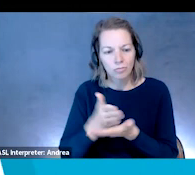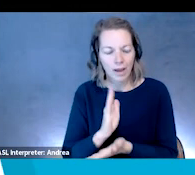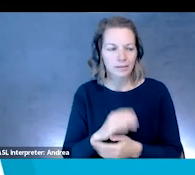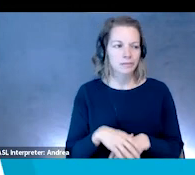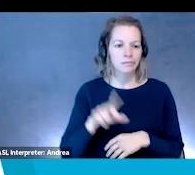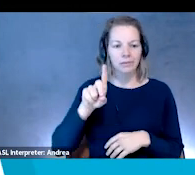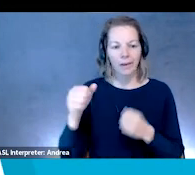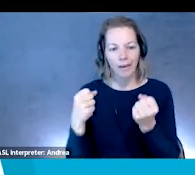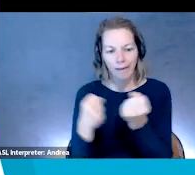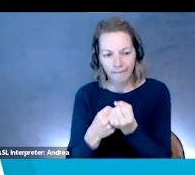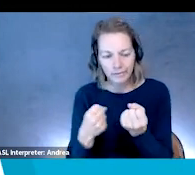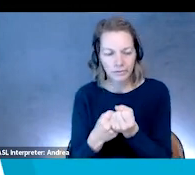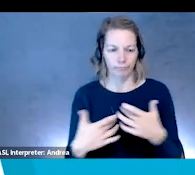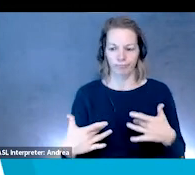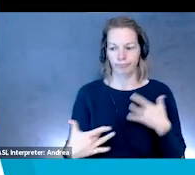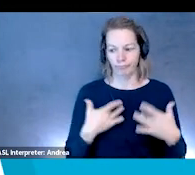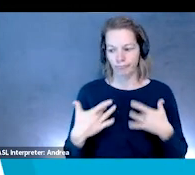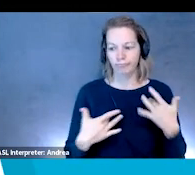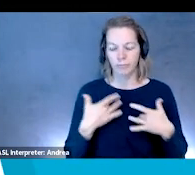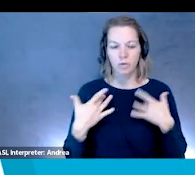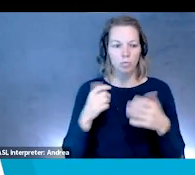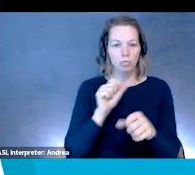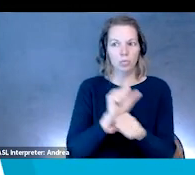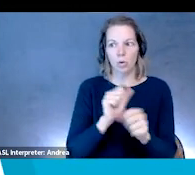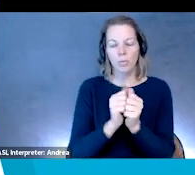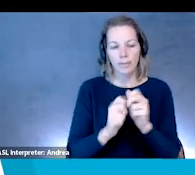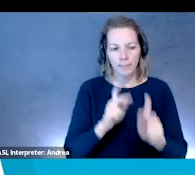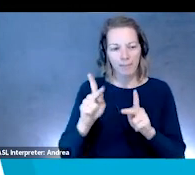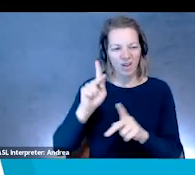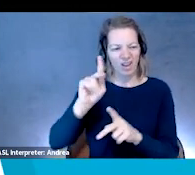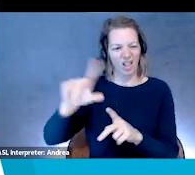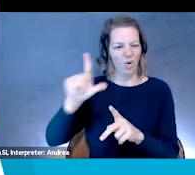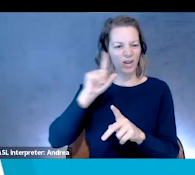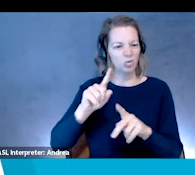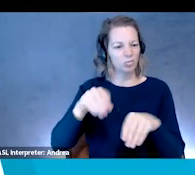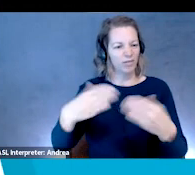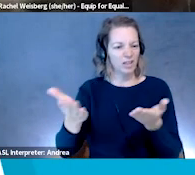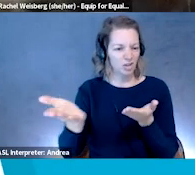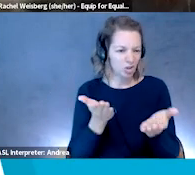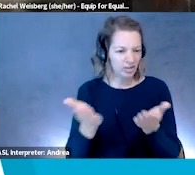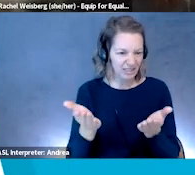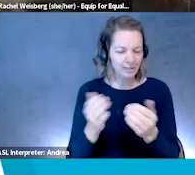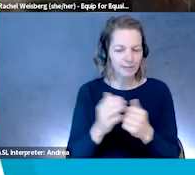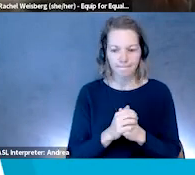TRANSITIONED TO WORKING ON THE ADVOCACY TEAM. I AM PASSION ABOUT DISABILITY ADVOCACY AND WORK AND I'M REALLY